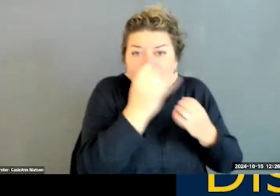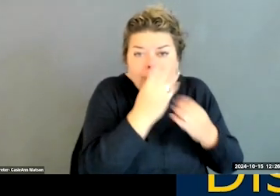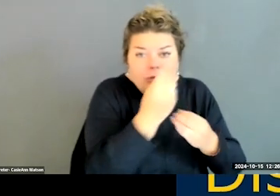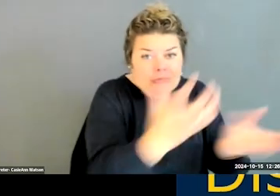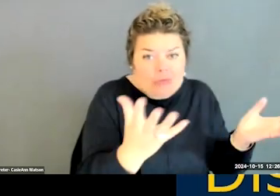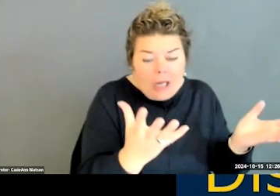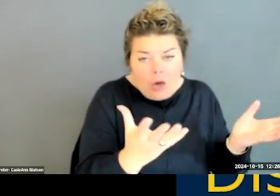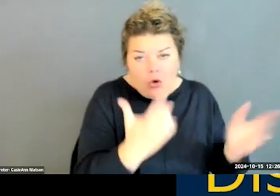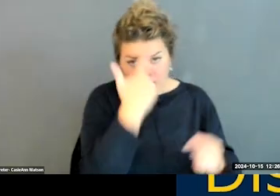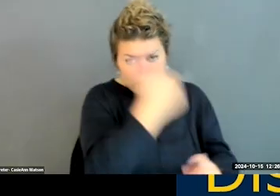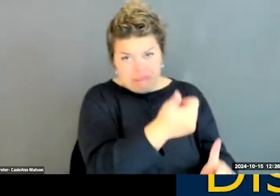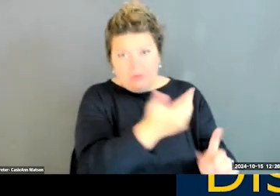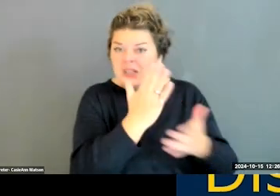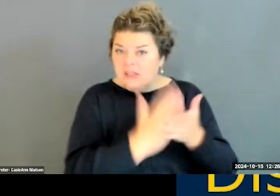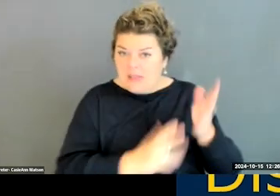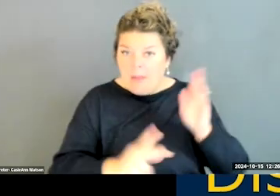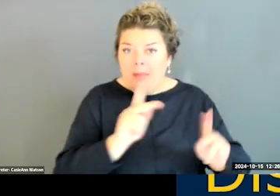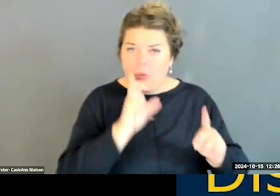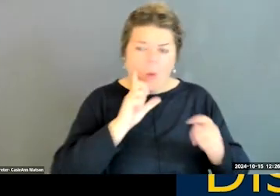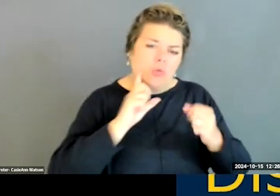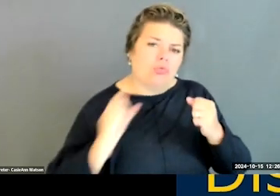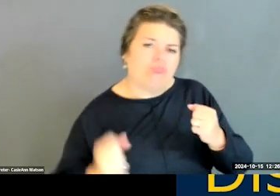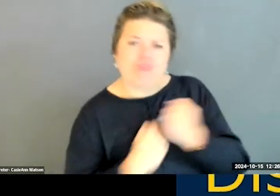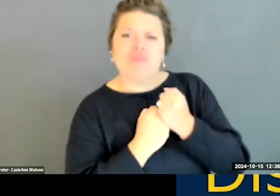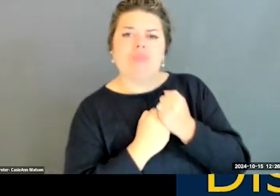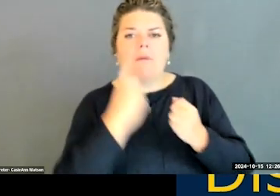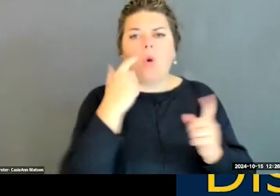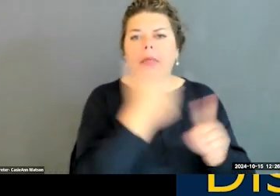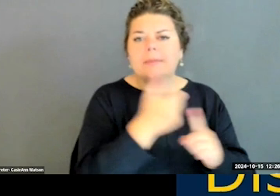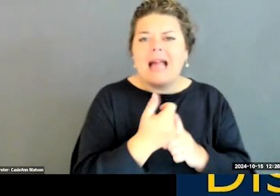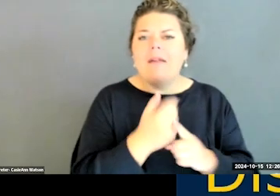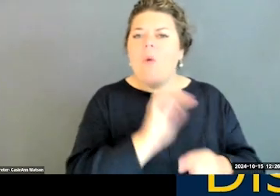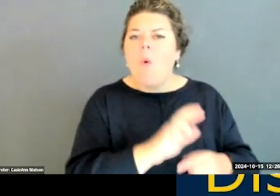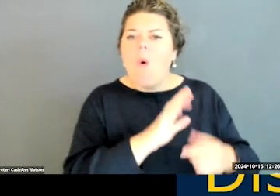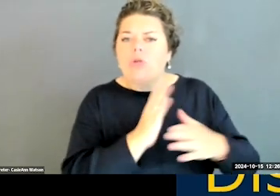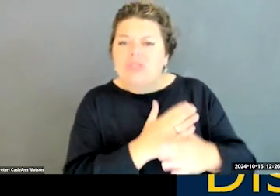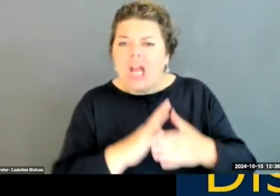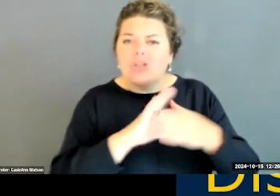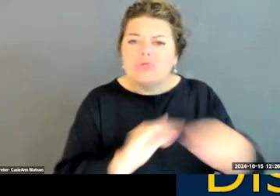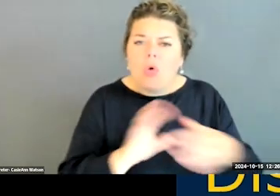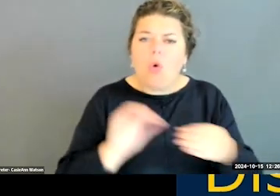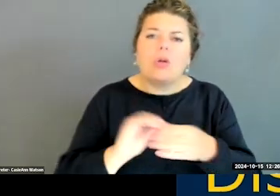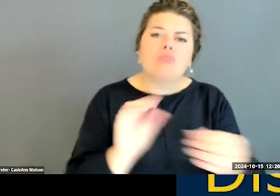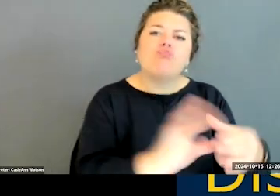So some people want to advocate for themselves or share their story, share information to let others learn